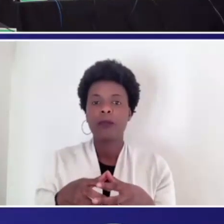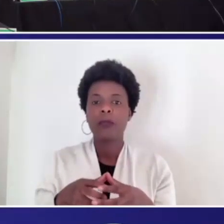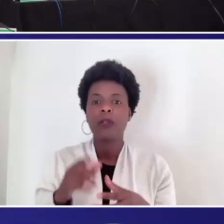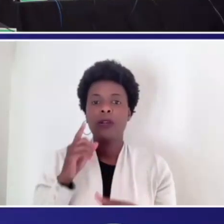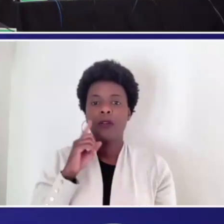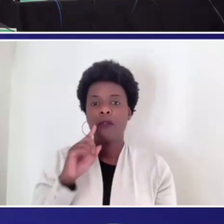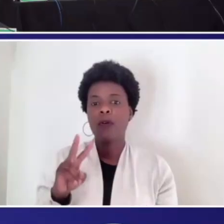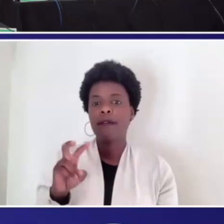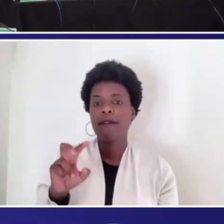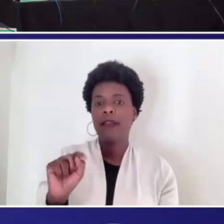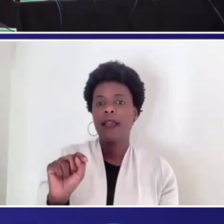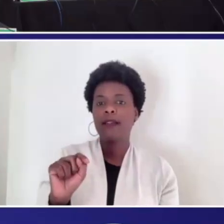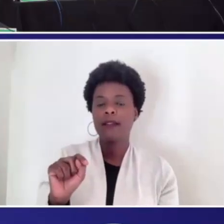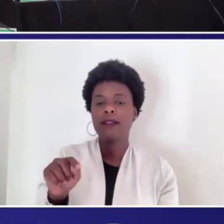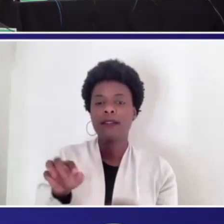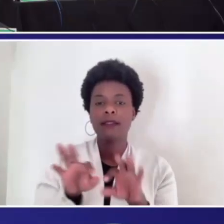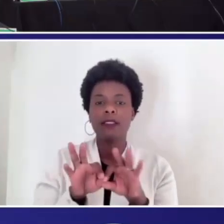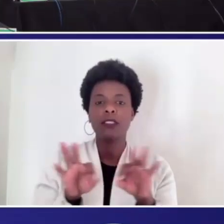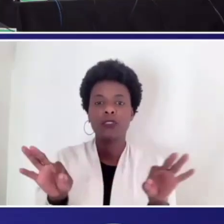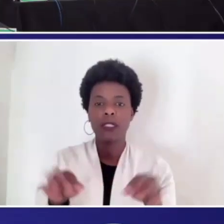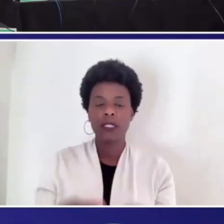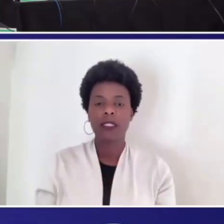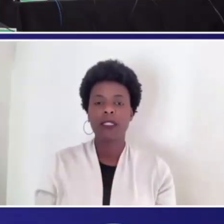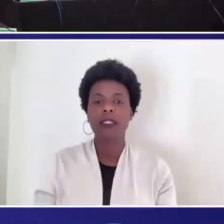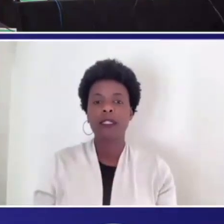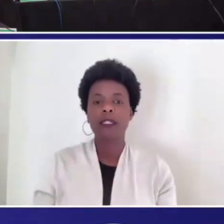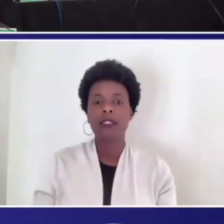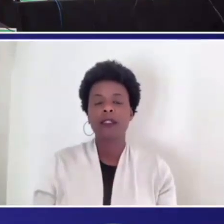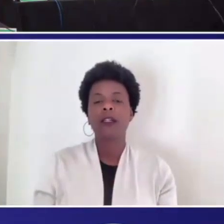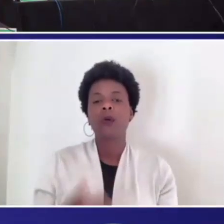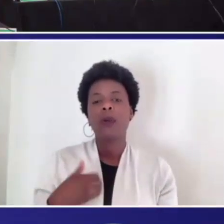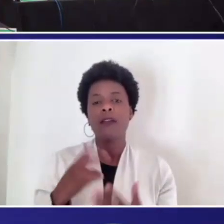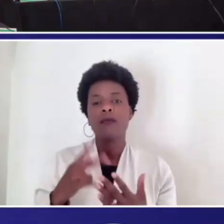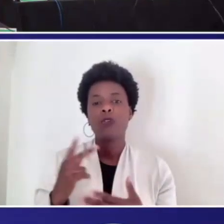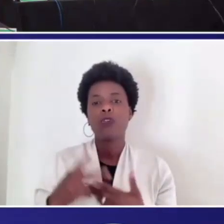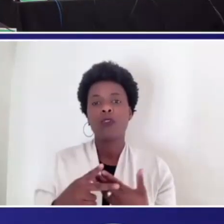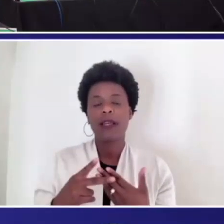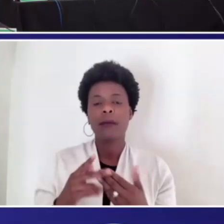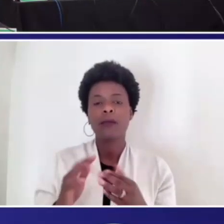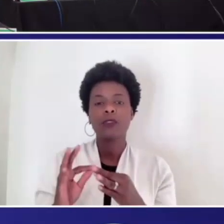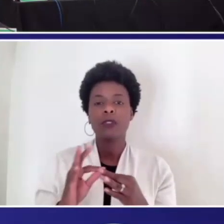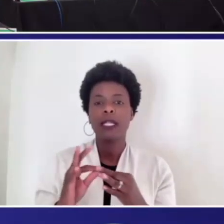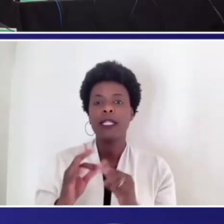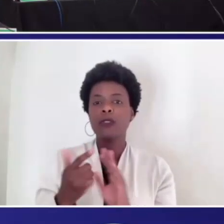degree. We have programs that would be adjacent in the legal professions and